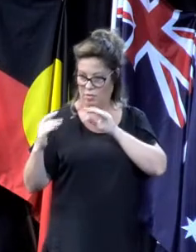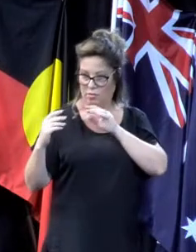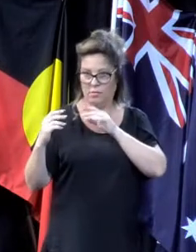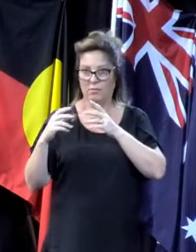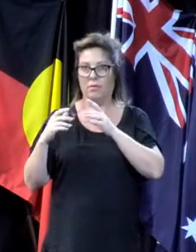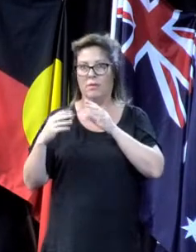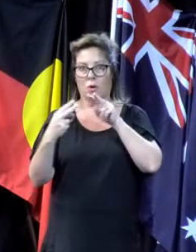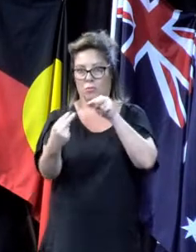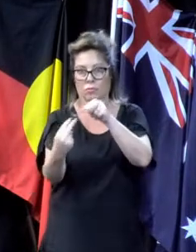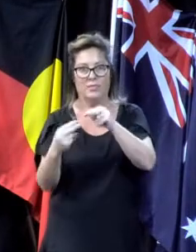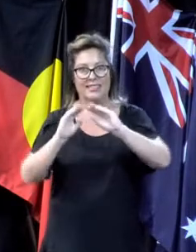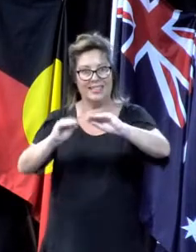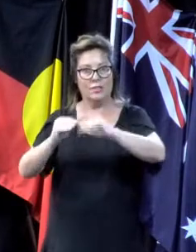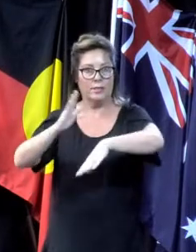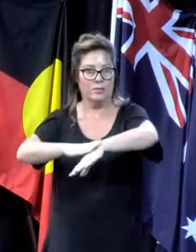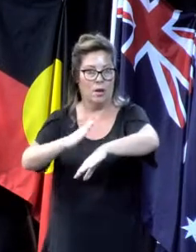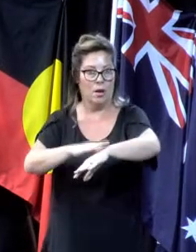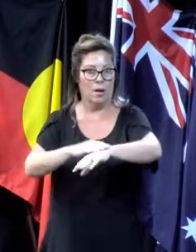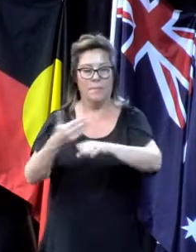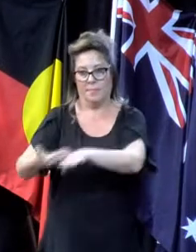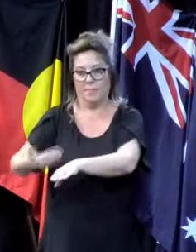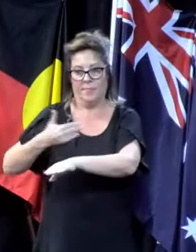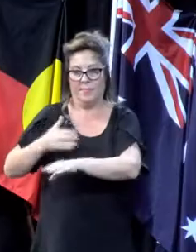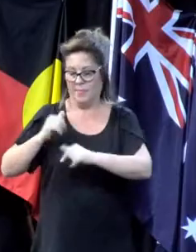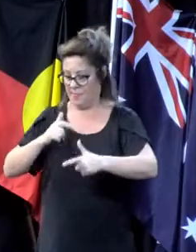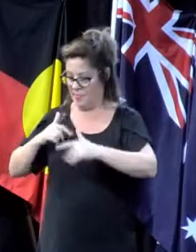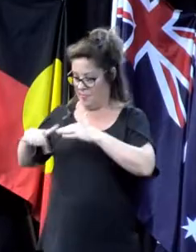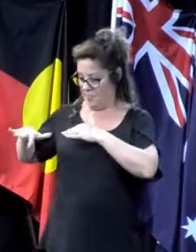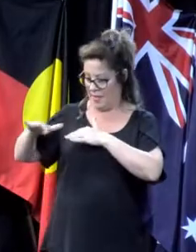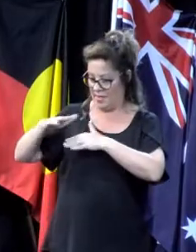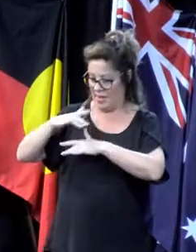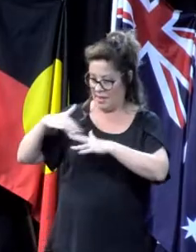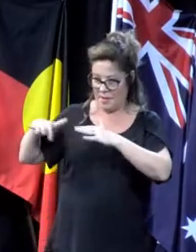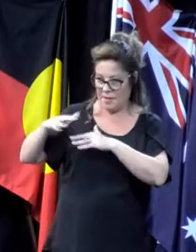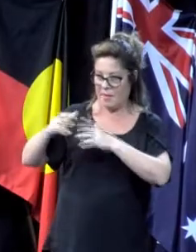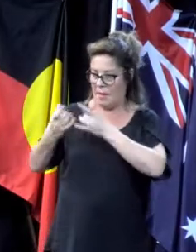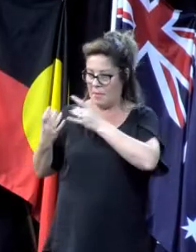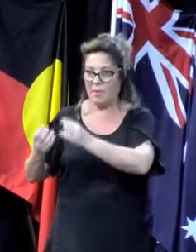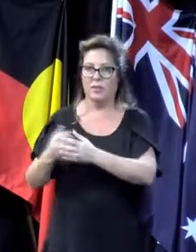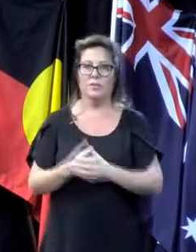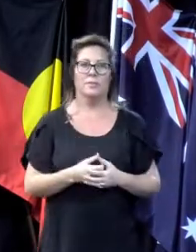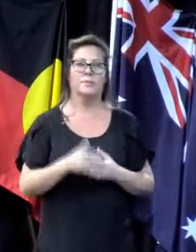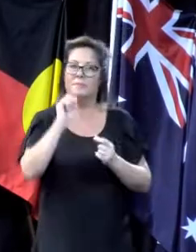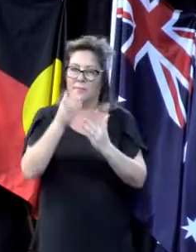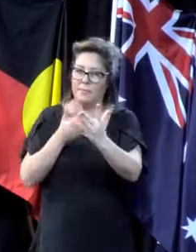Since we’re into quasi-industrial matters, I don’t want to ask you about your union membership,